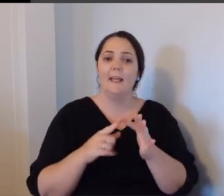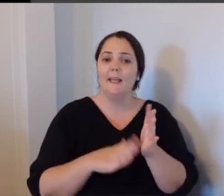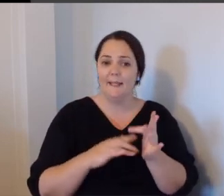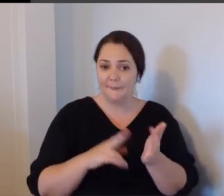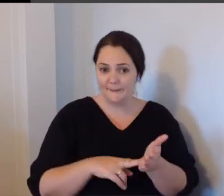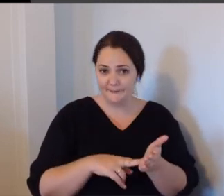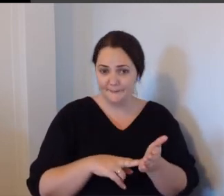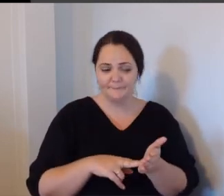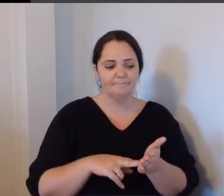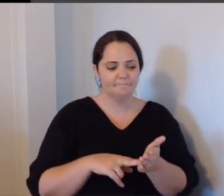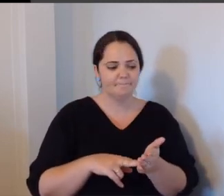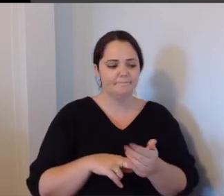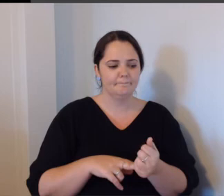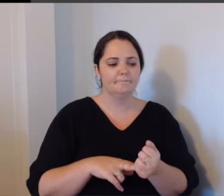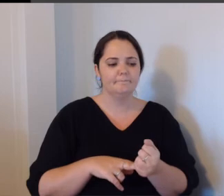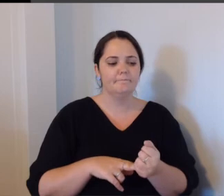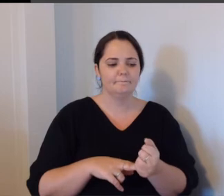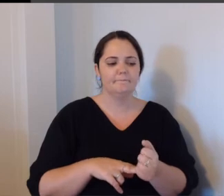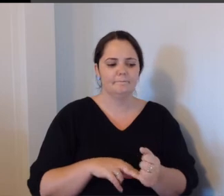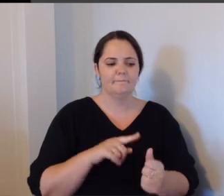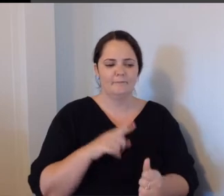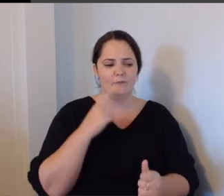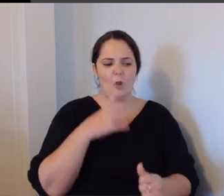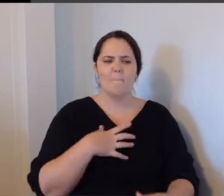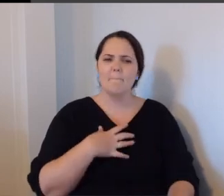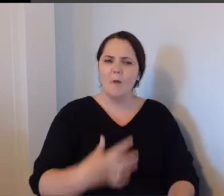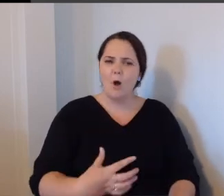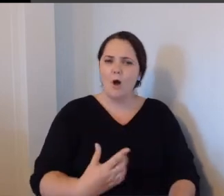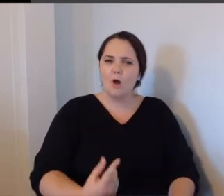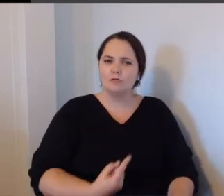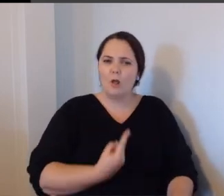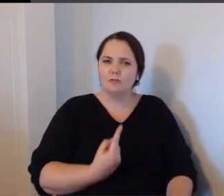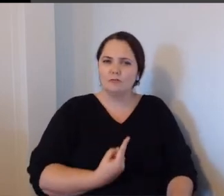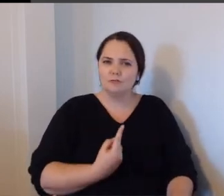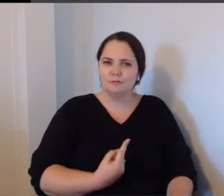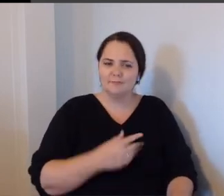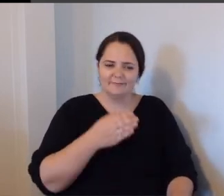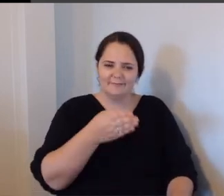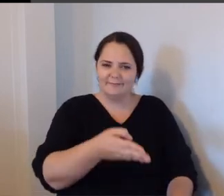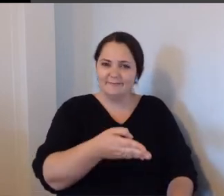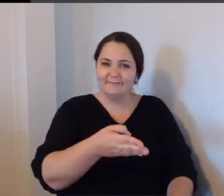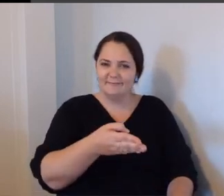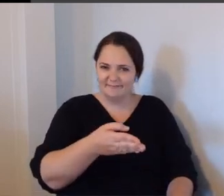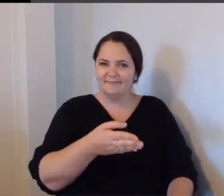of solitude that accompanies the tortured artist. Now Emin frequently works with neon text and her